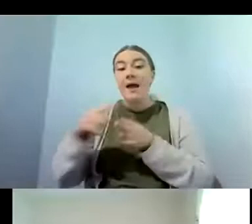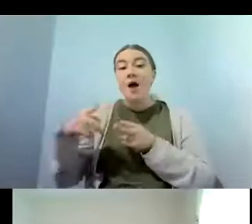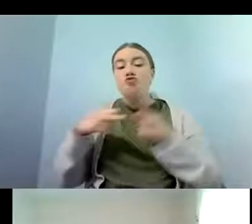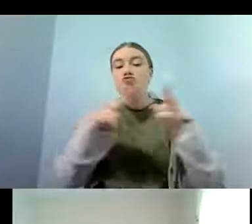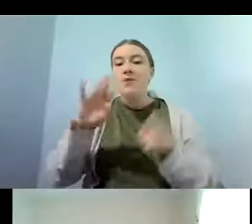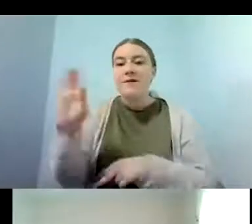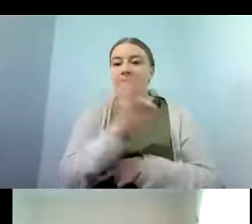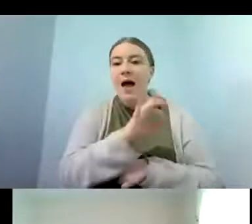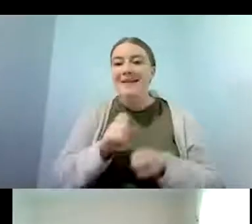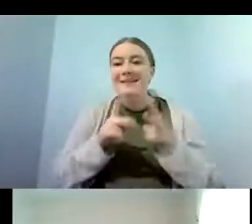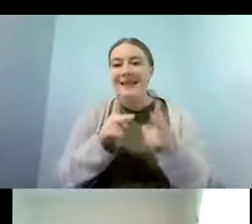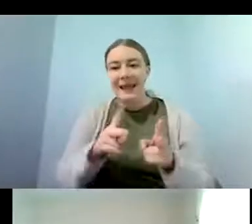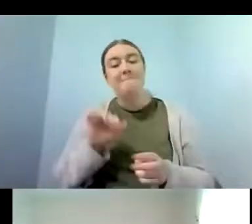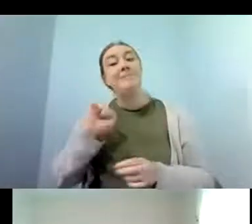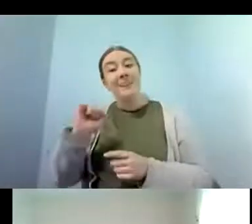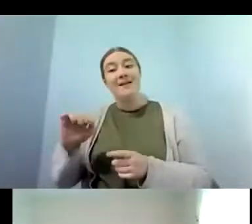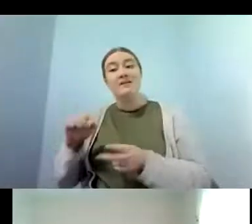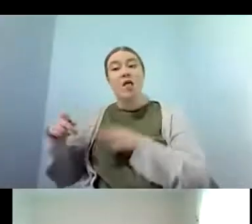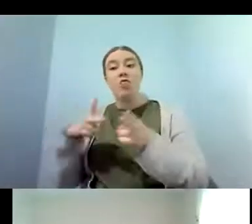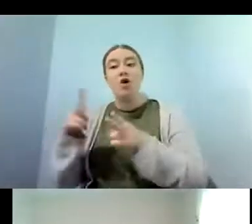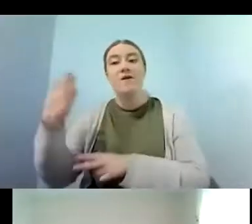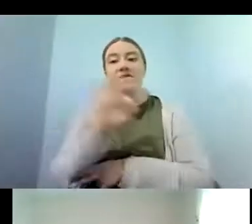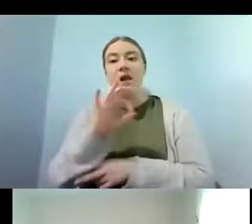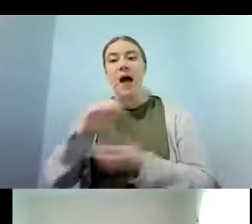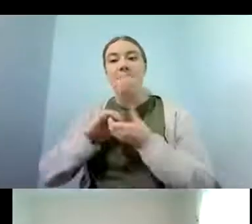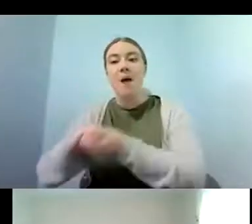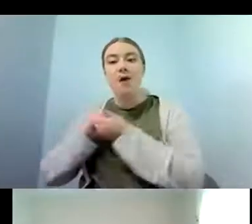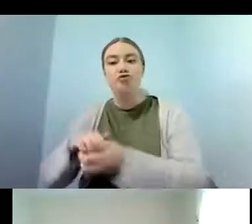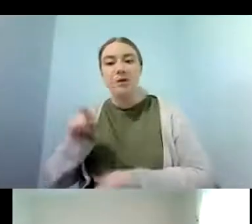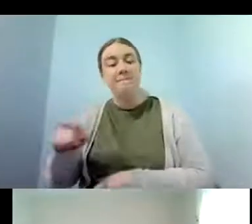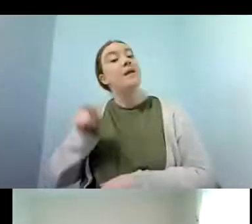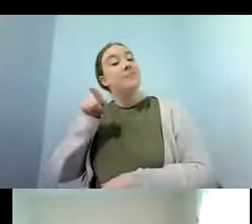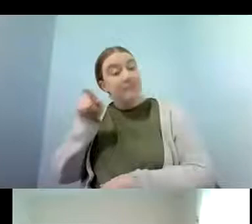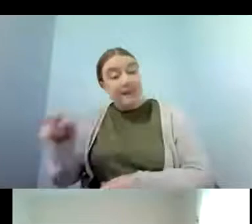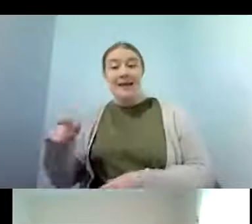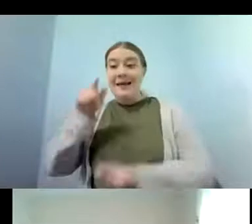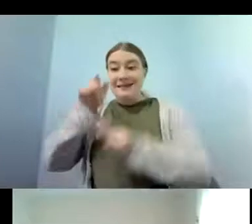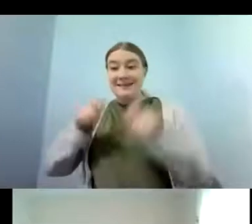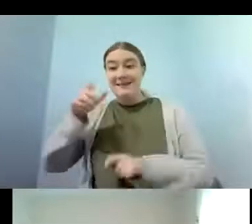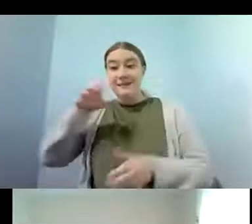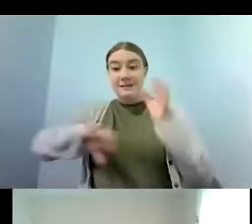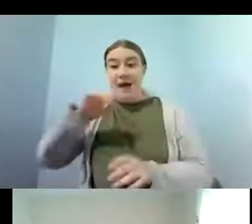the riverfly partnership and it enables citizen scientists to get involved with